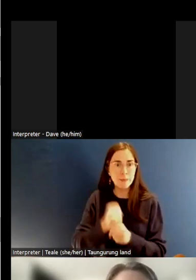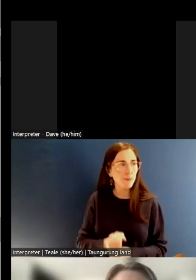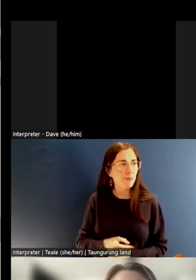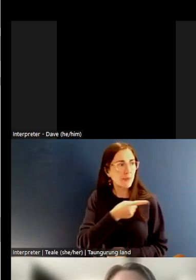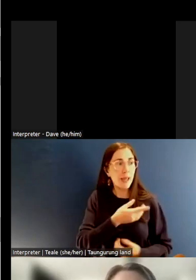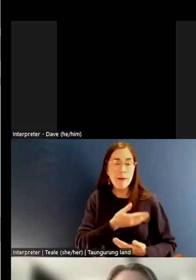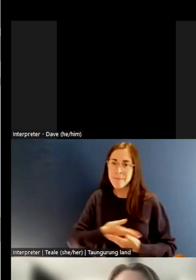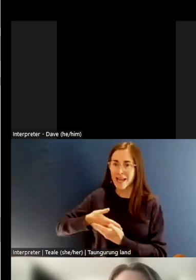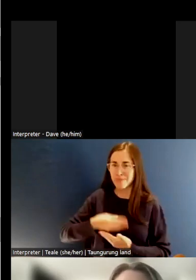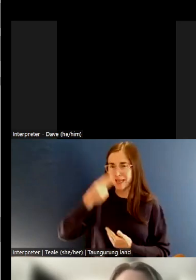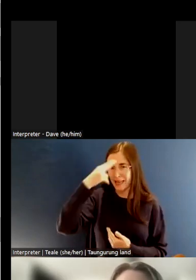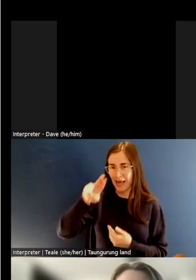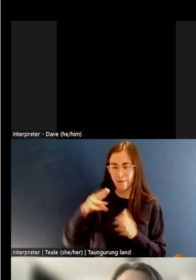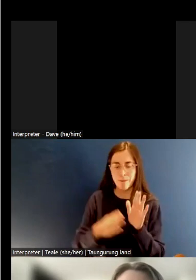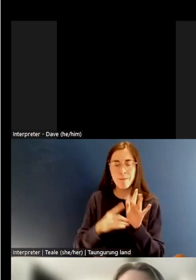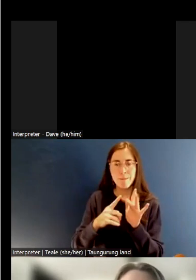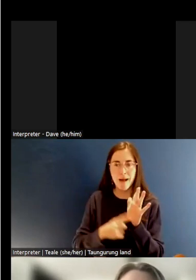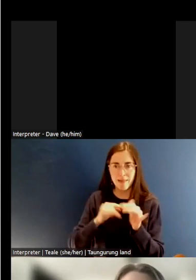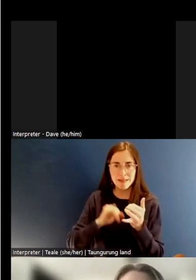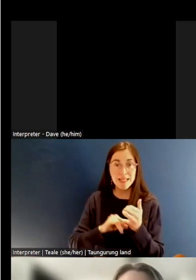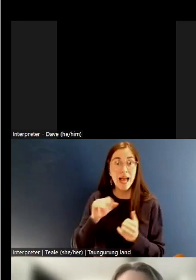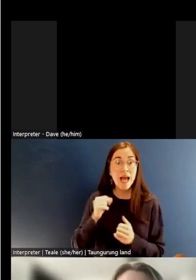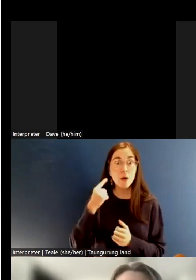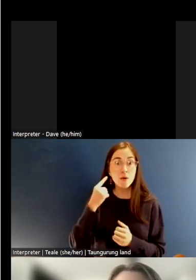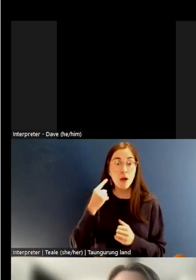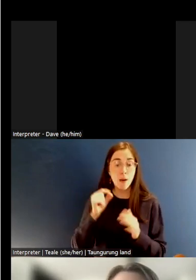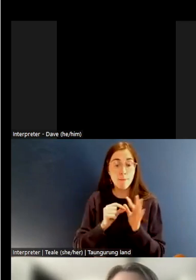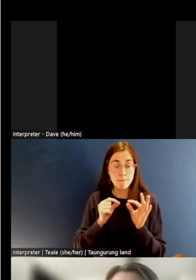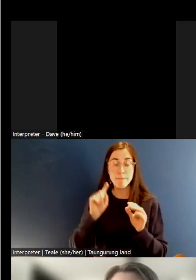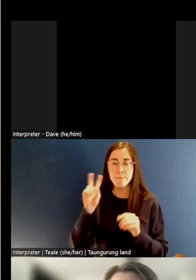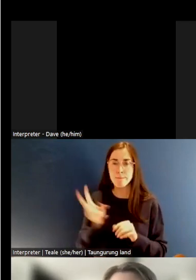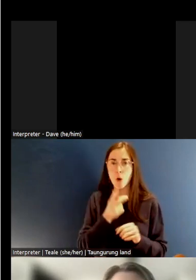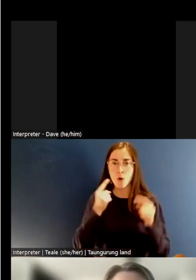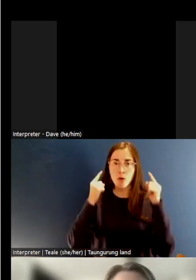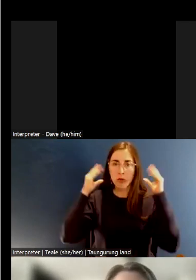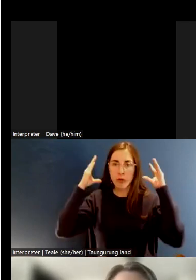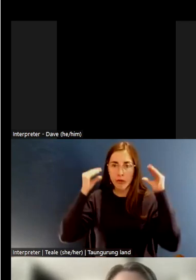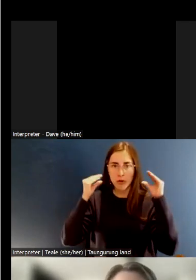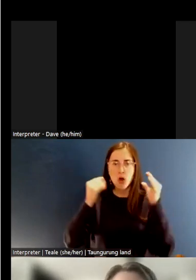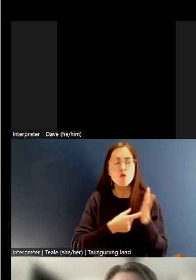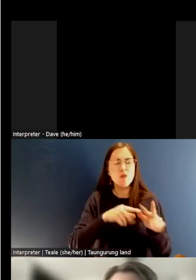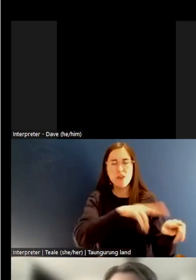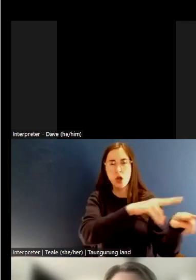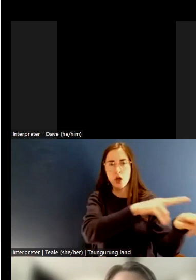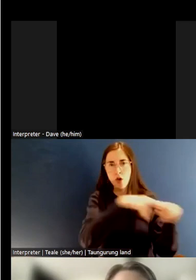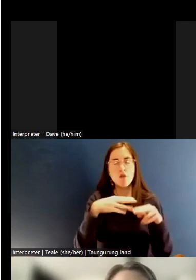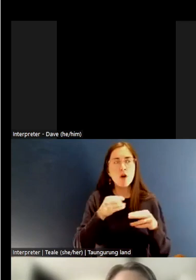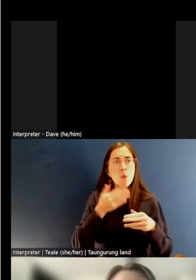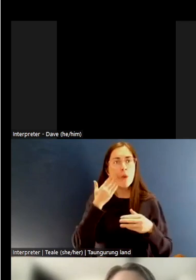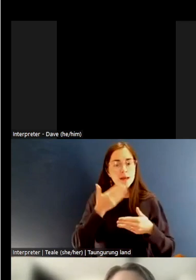and he had a bilateral refer on his newborn hearing screen. So both sides tested as refer.